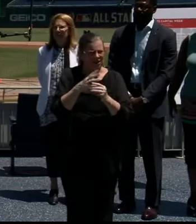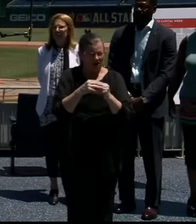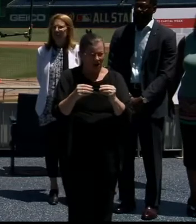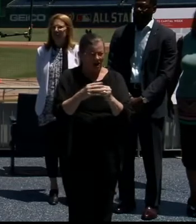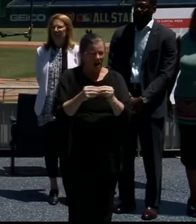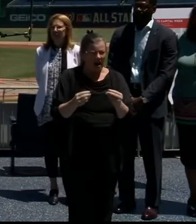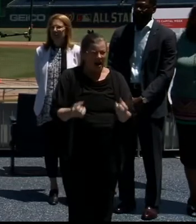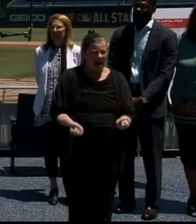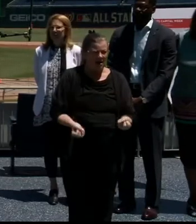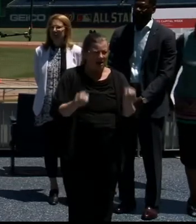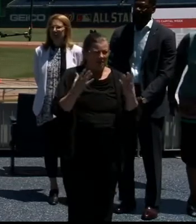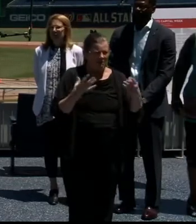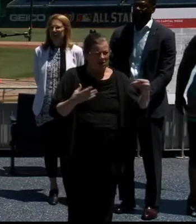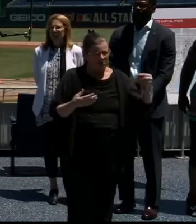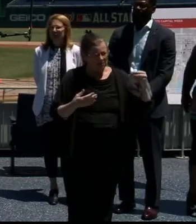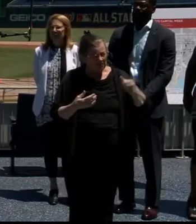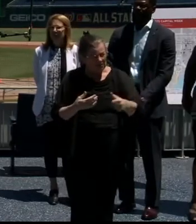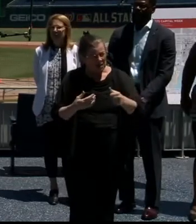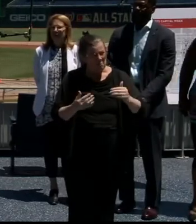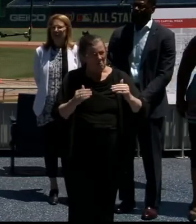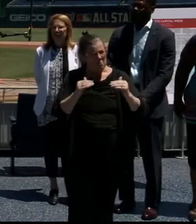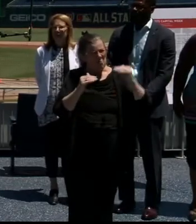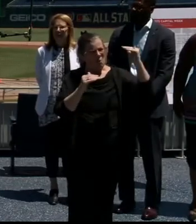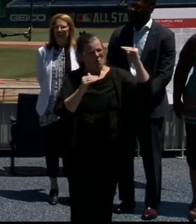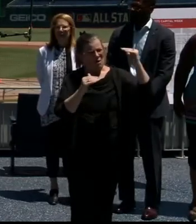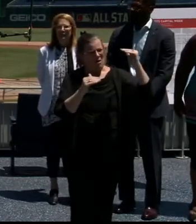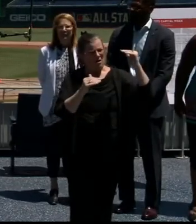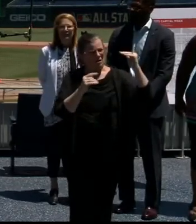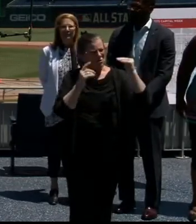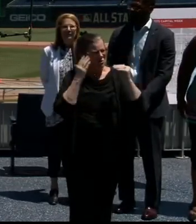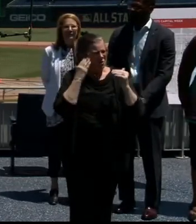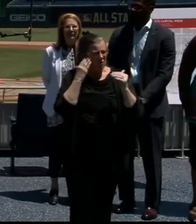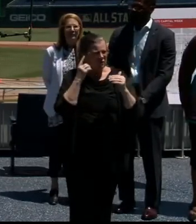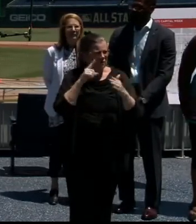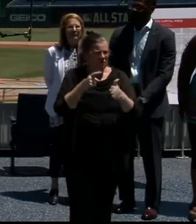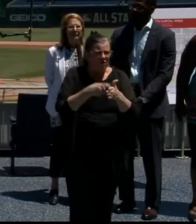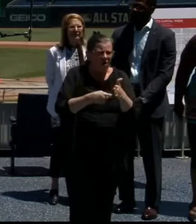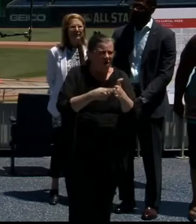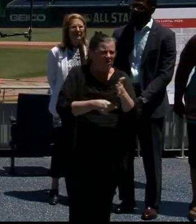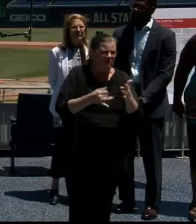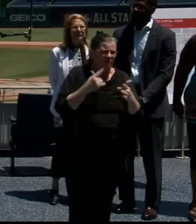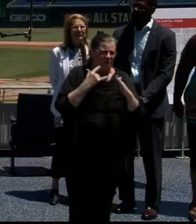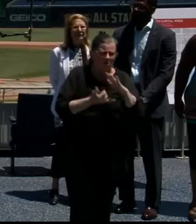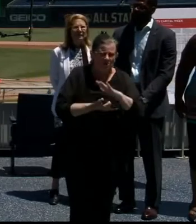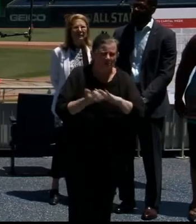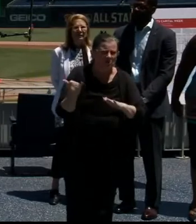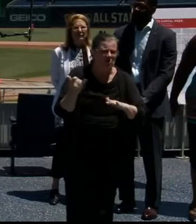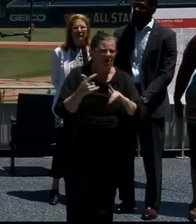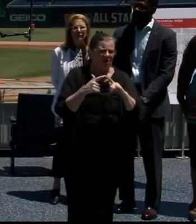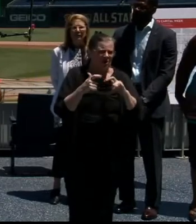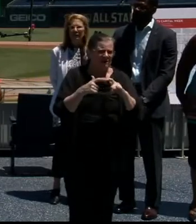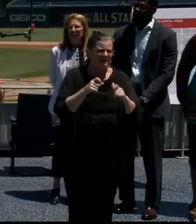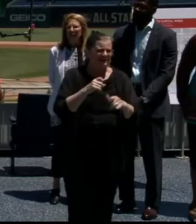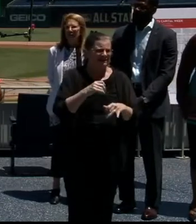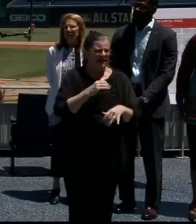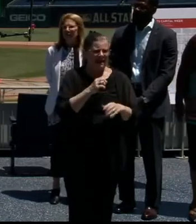ECONOMIC IMPACT WAS SAID TO BE ABOUT $70 MILLION, DOES THE COST OF WHAT IS BEING SPENT OUTWEIGH THAT, CAN YOU TELL ME WHAT THE ROUGH ESTIMATES MIGHT BE FOR TRANSPORTATION, EXTRA STAFFING, POLICE?